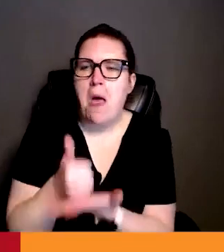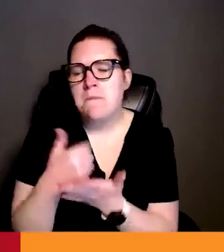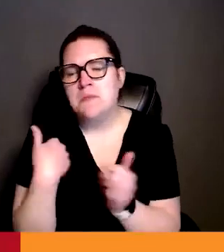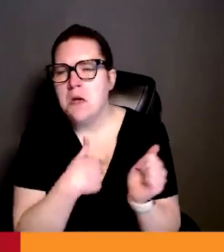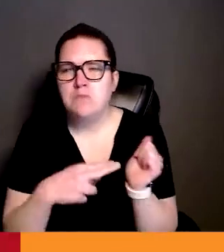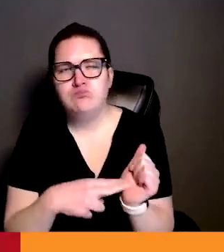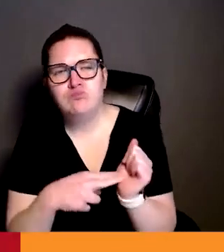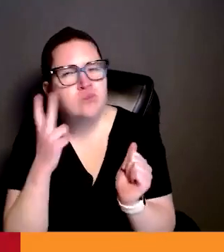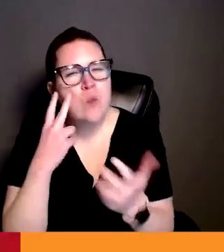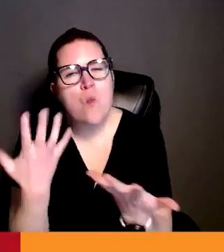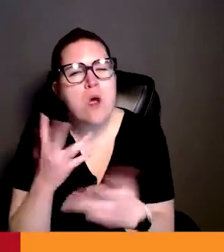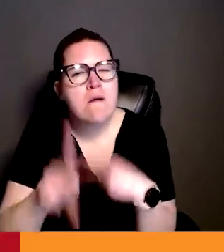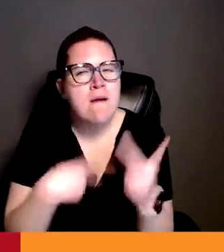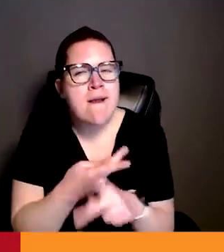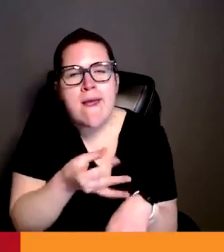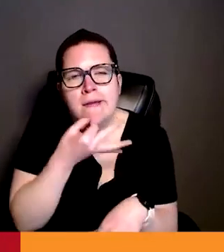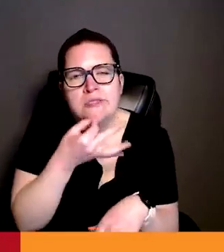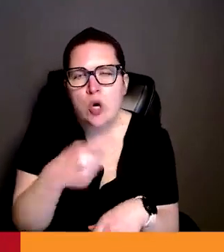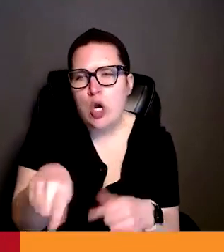of experts you might be interested in connecting with.